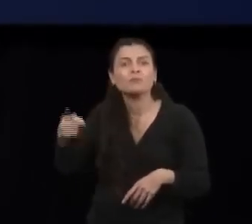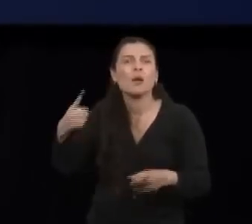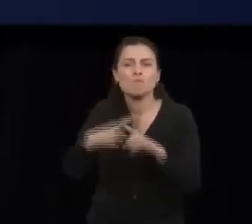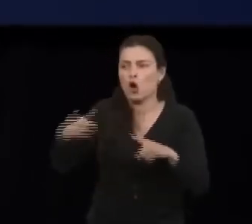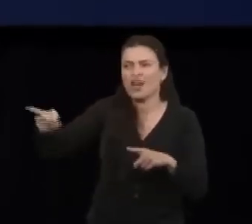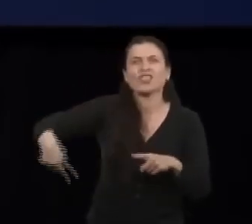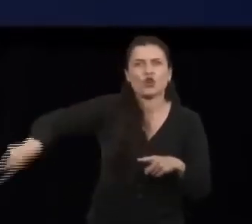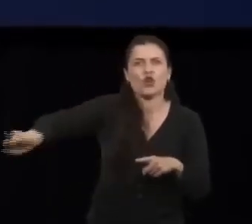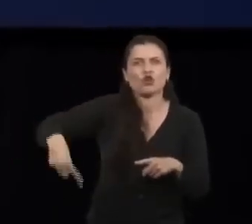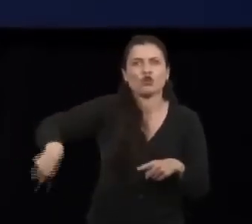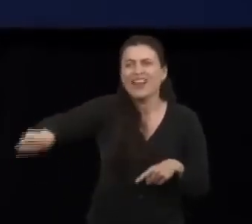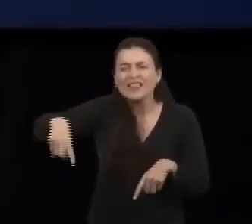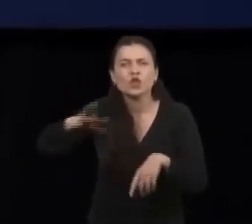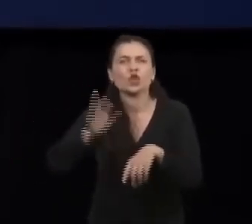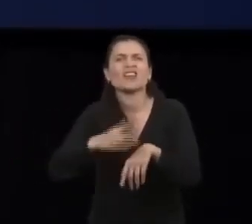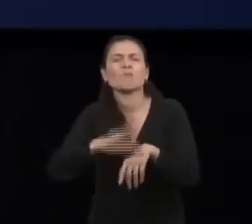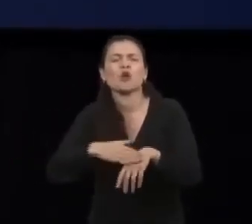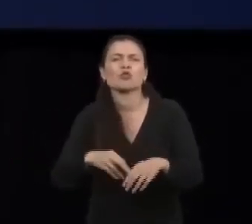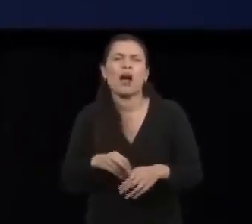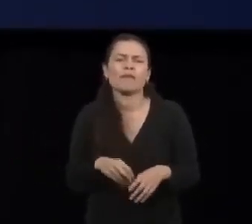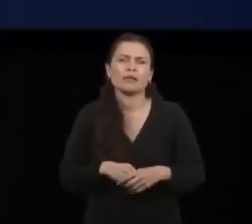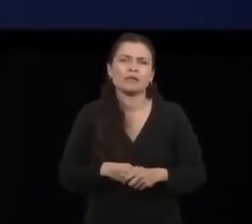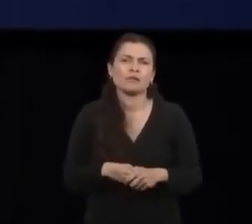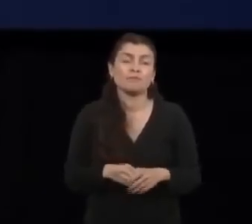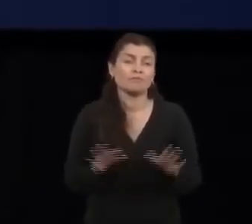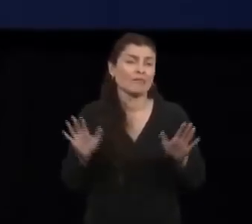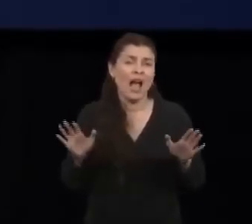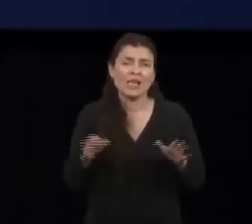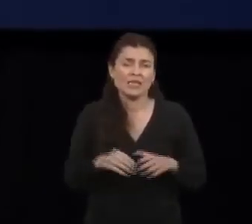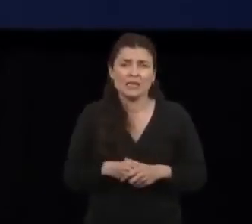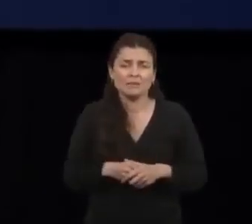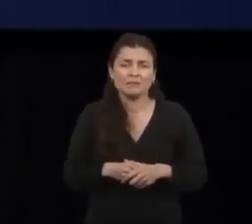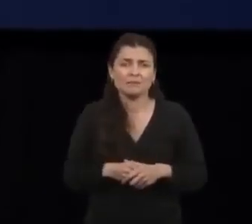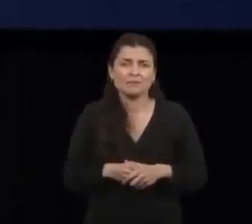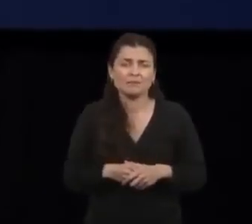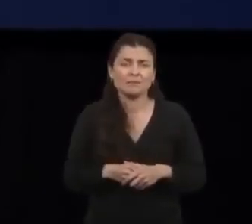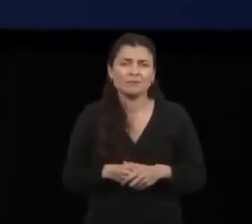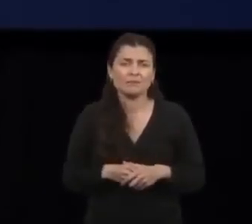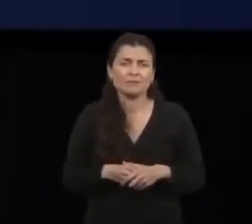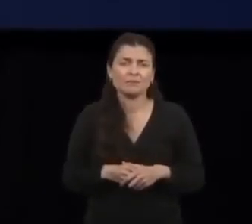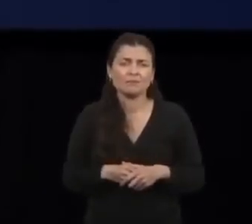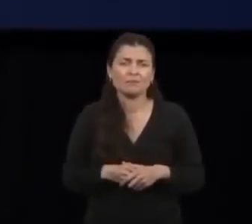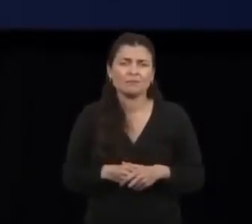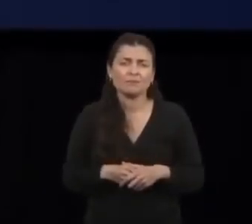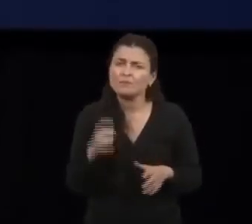So in that sense we have to understand